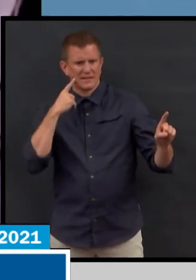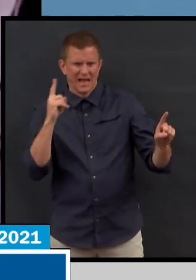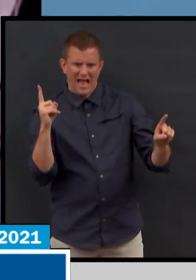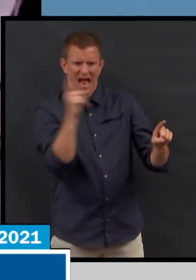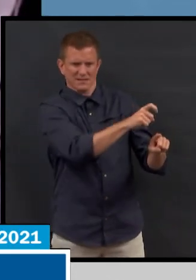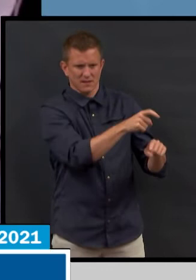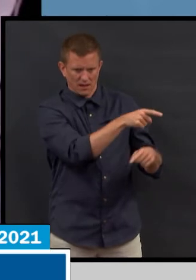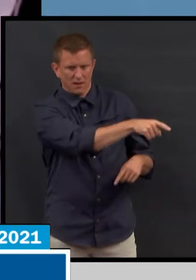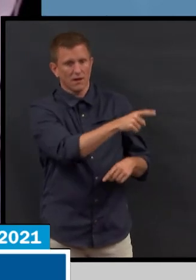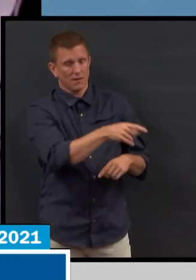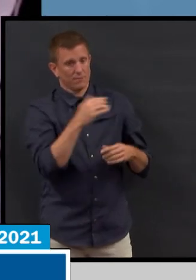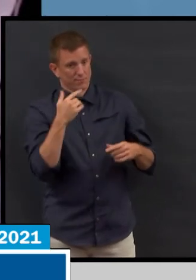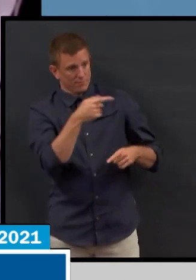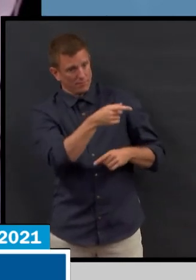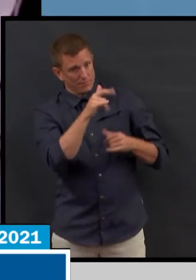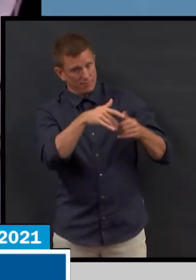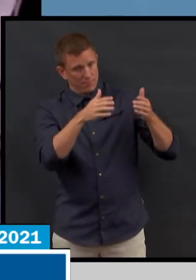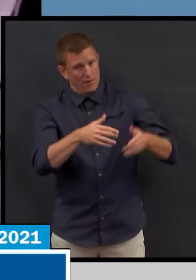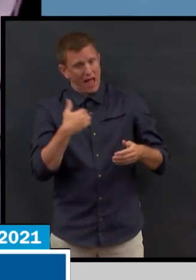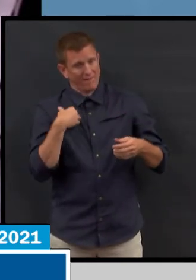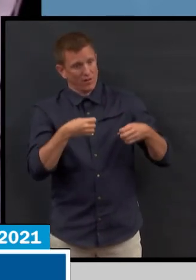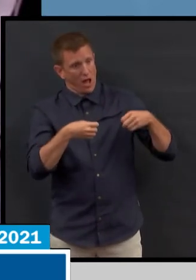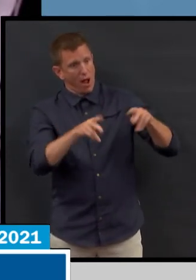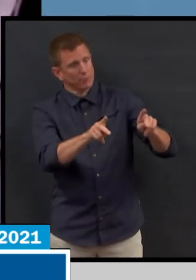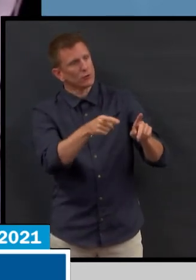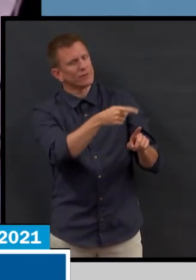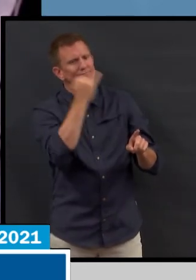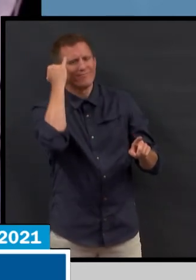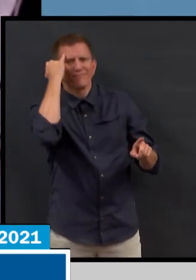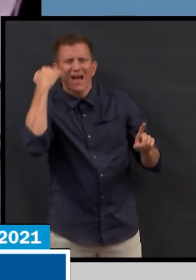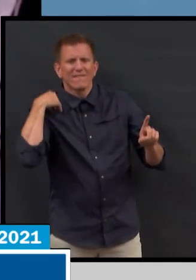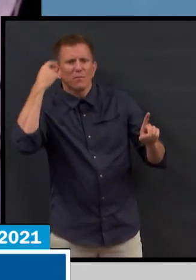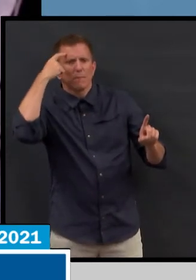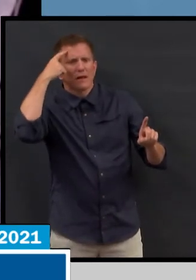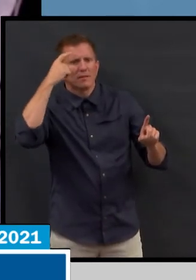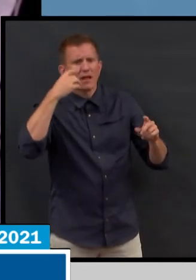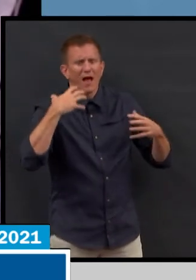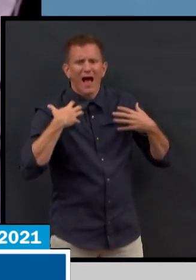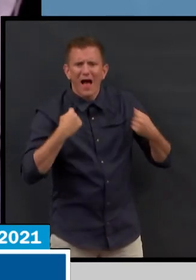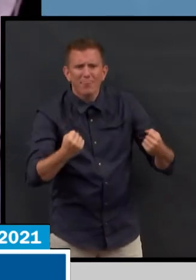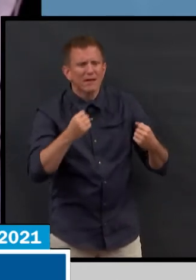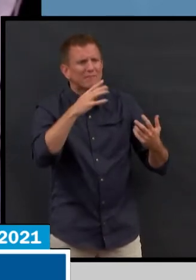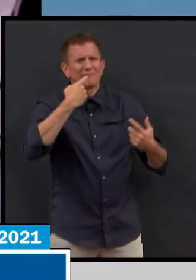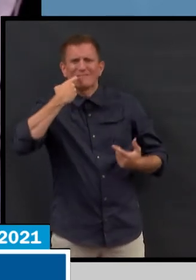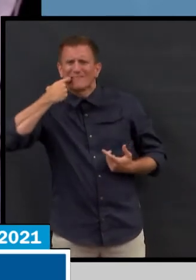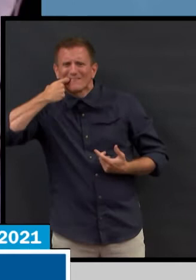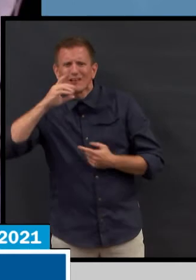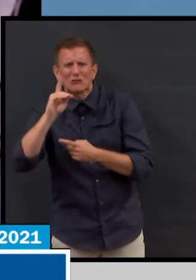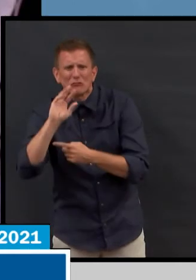we spent months applying for places all turned him away as they said basically they could not support